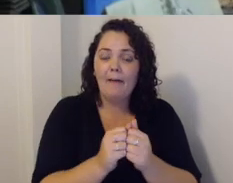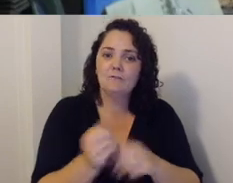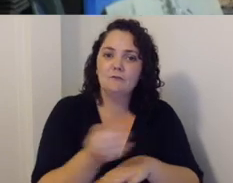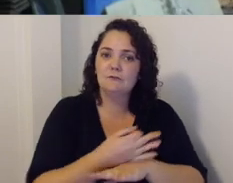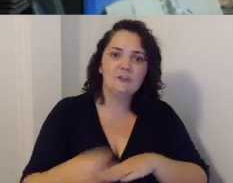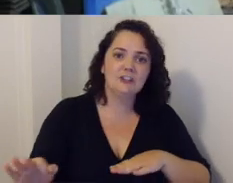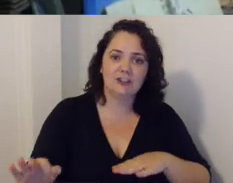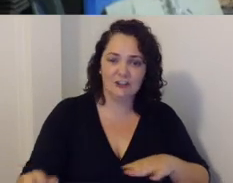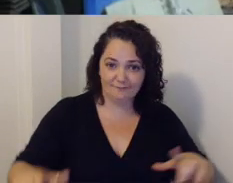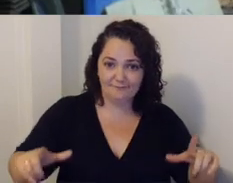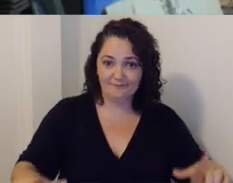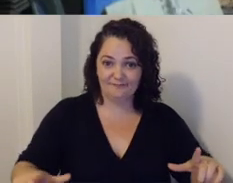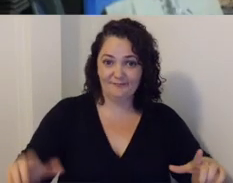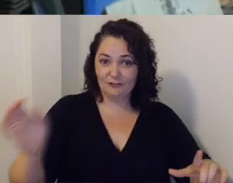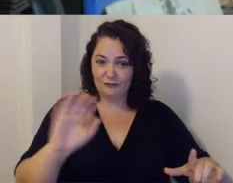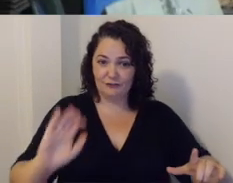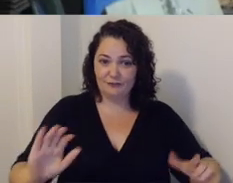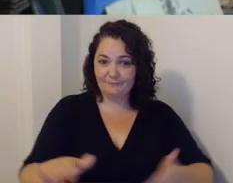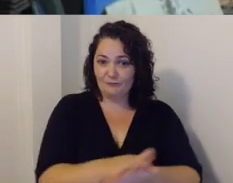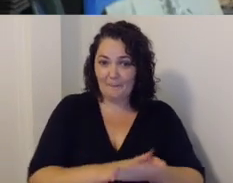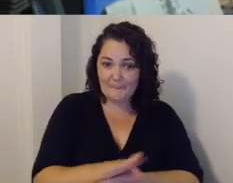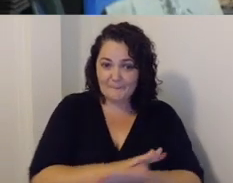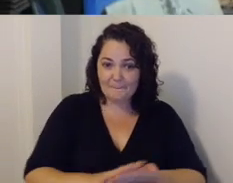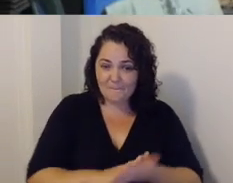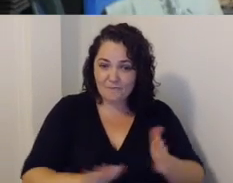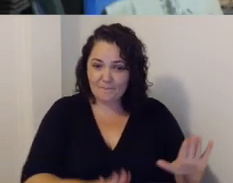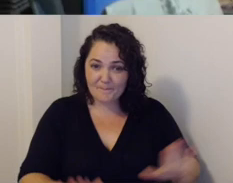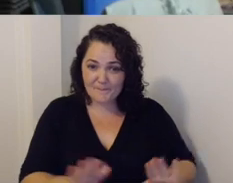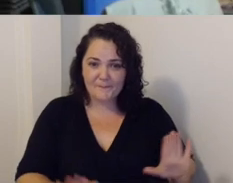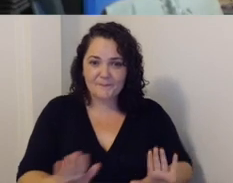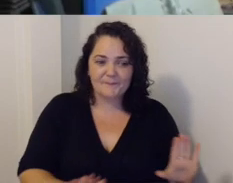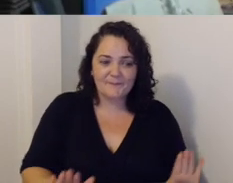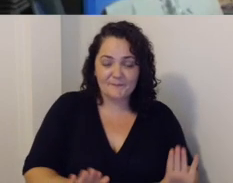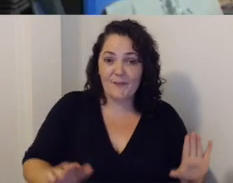we're gonna have uh Atticus and Rachel sit nice and close to one another, I'm gonna